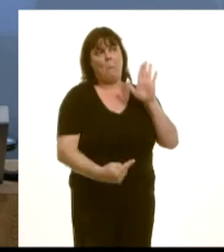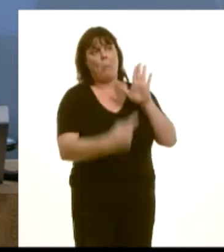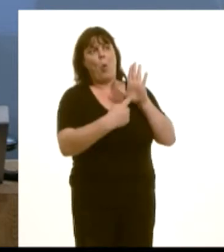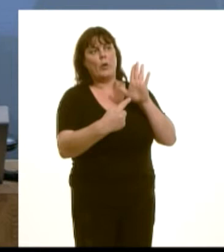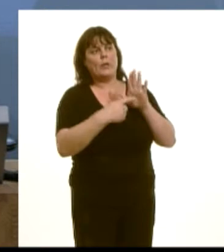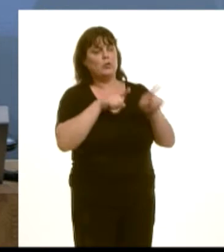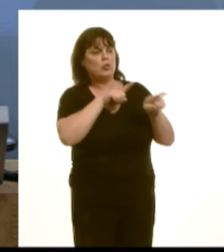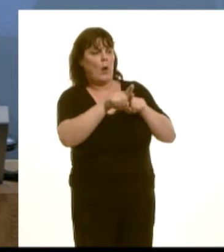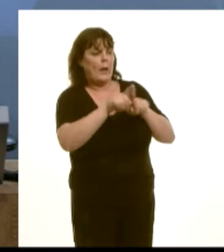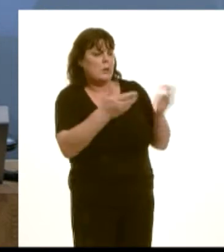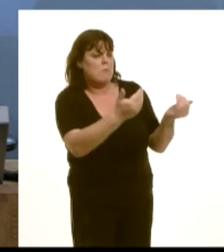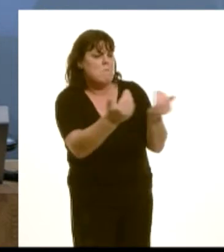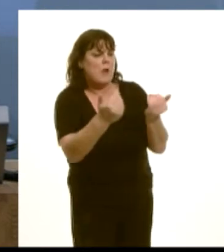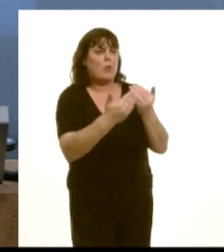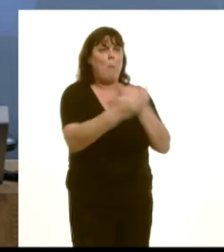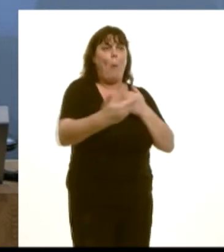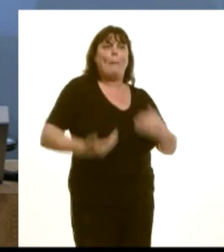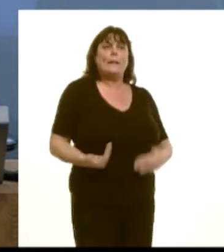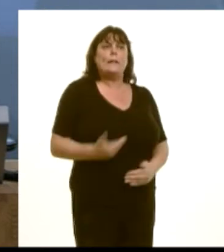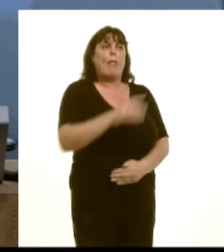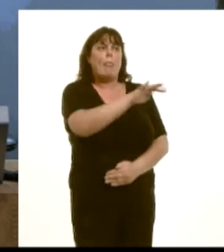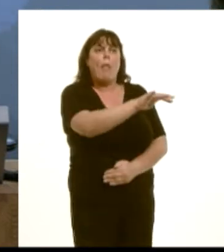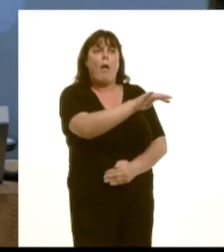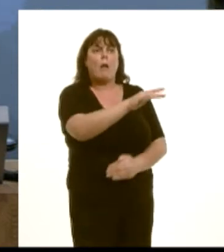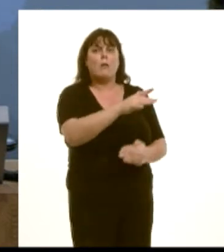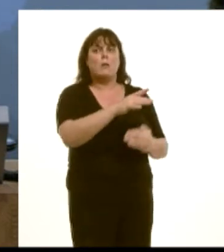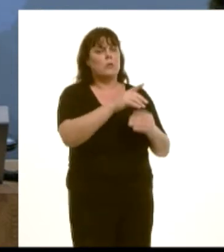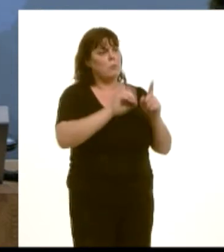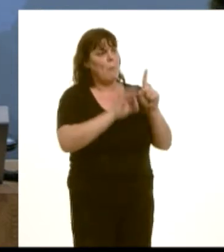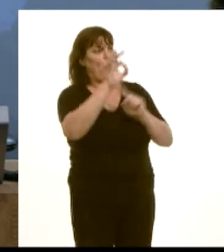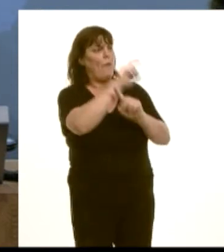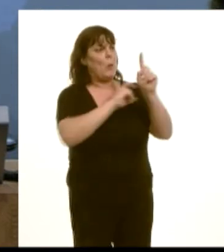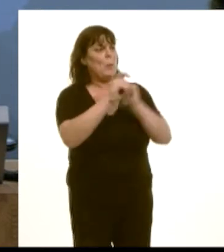economic activity in those communities. Once again, the Government has come forward with